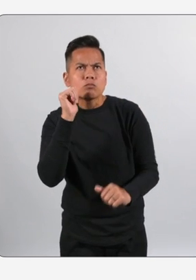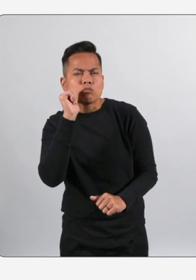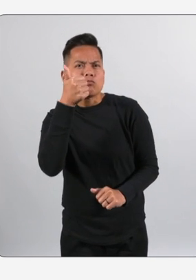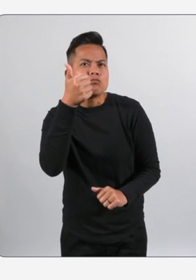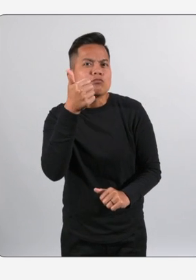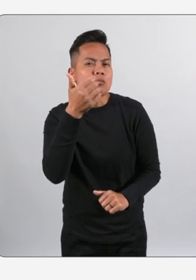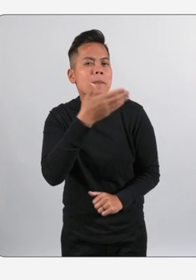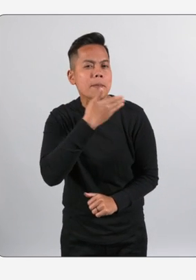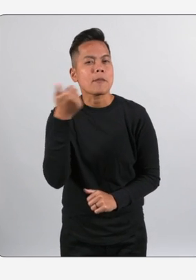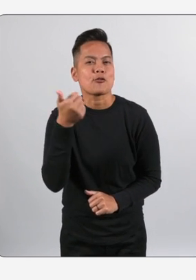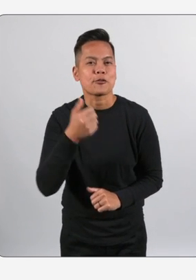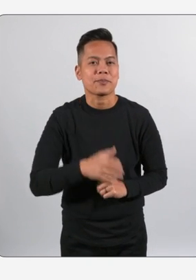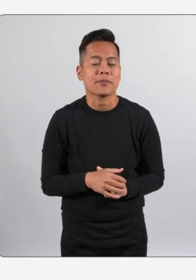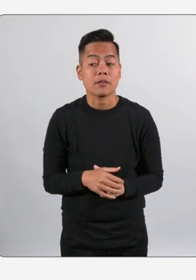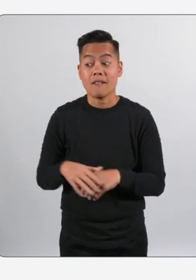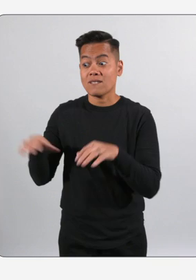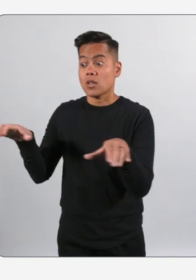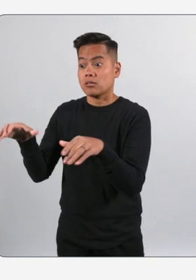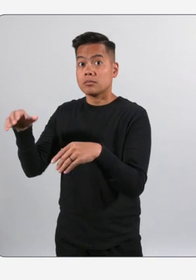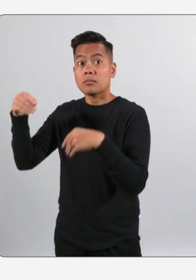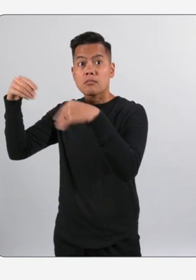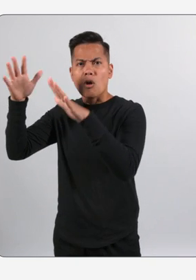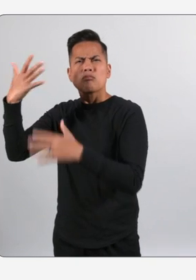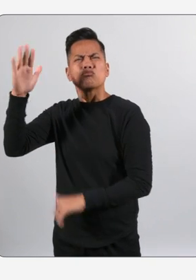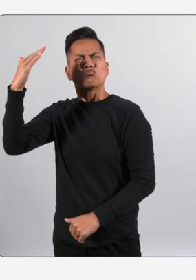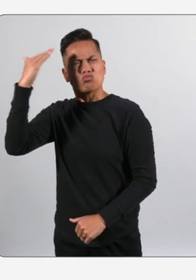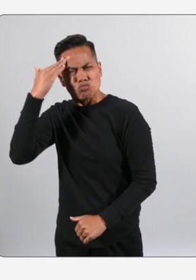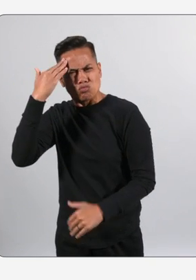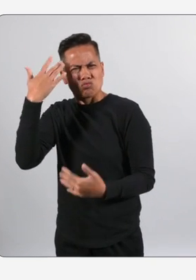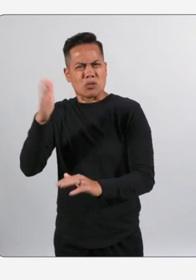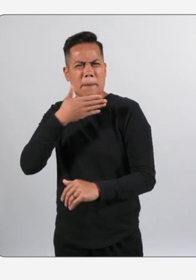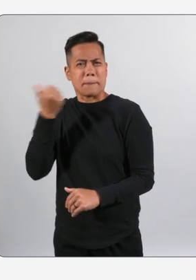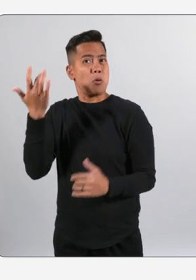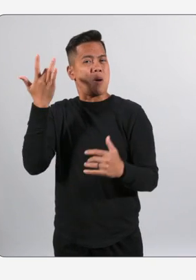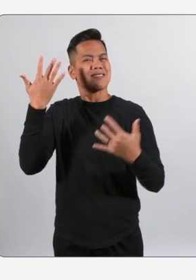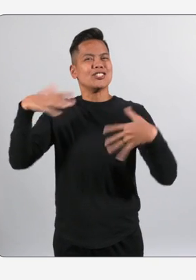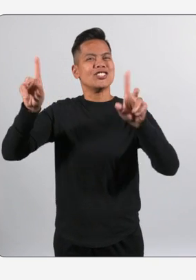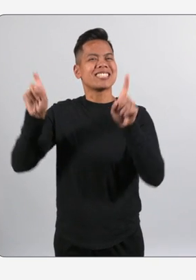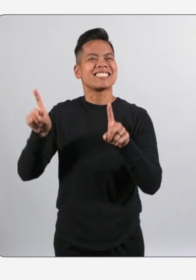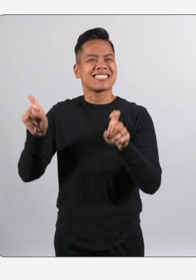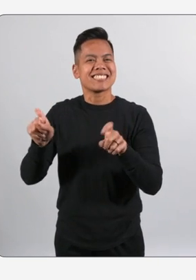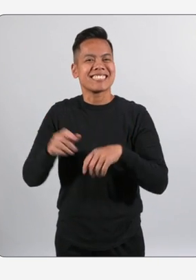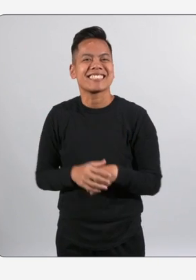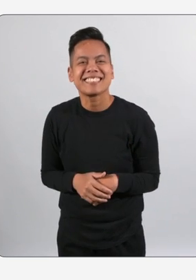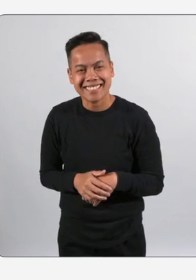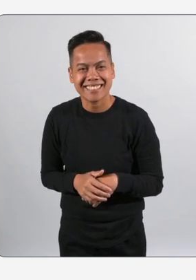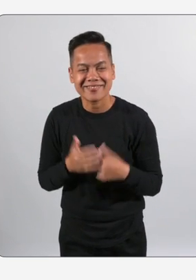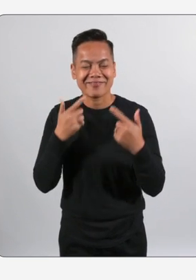be better. A performance marketer knows it will be better because they have tested it. .